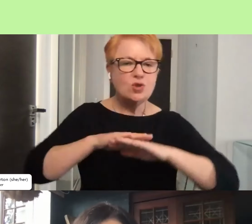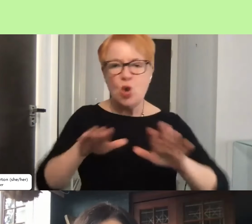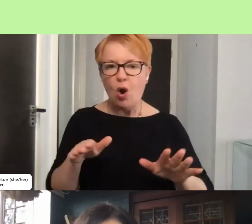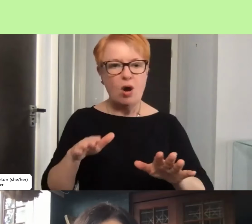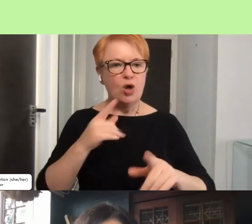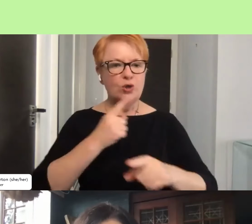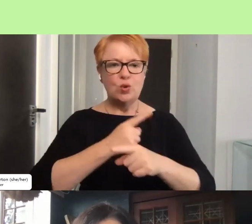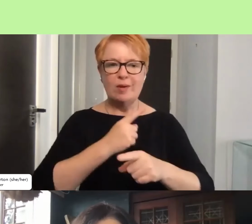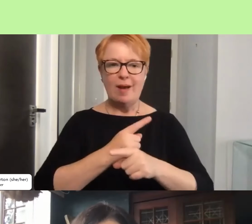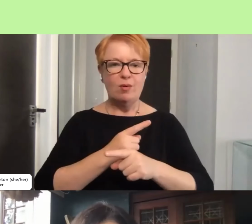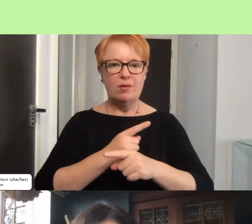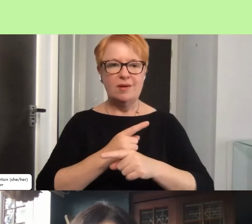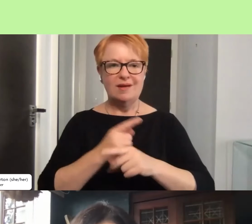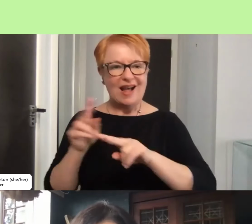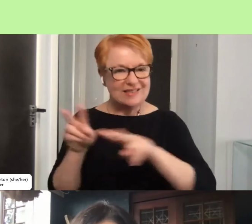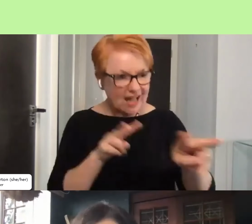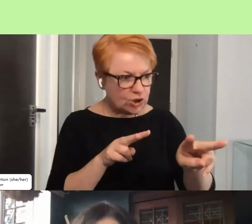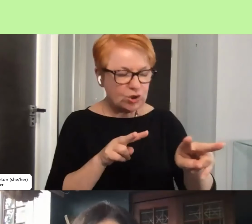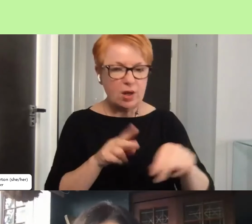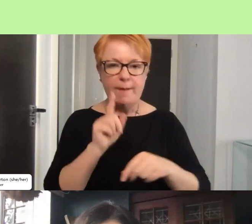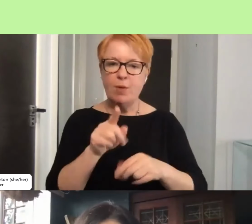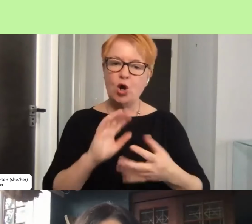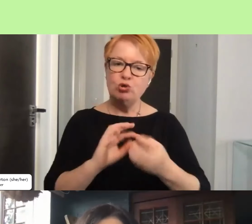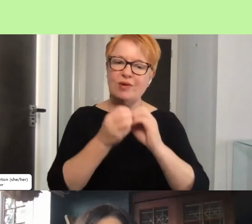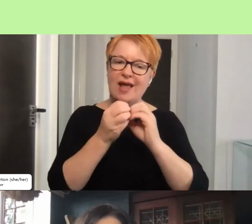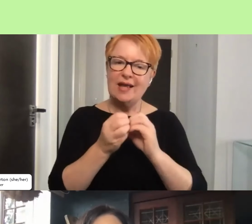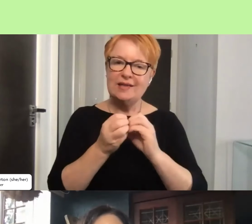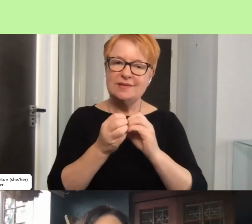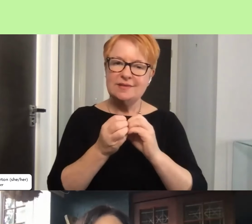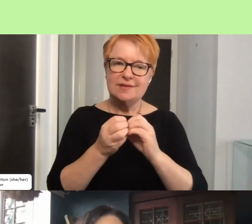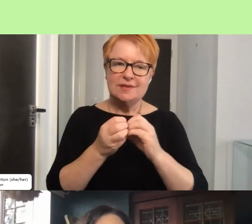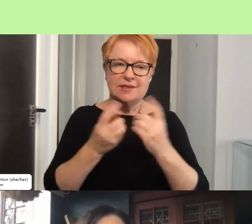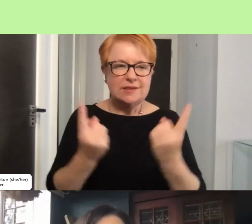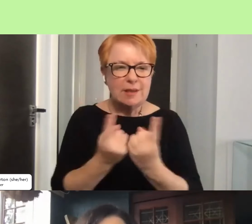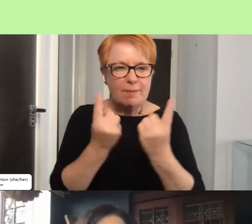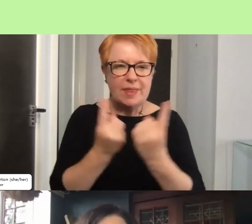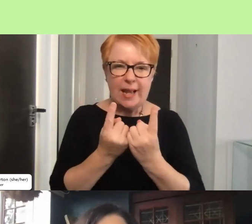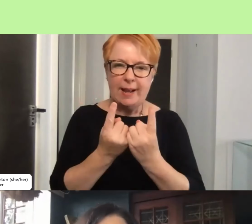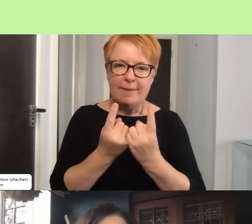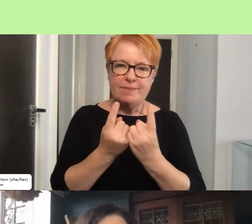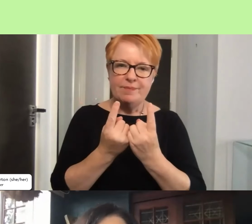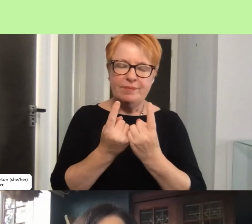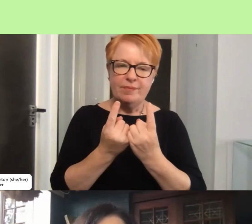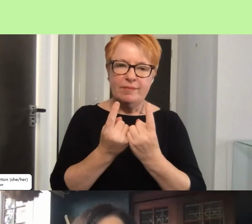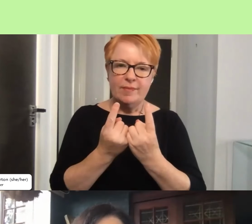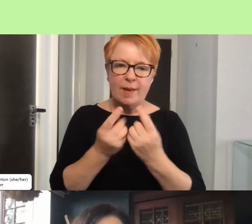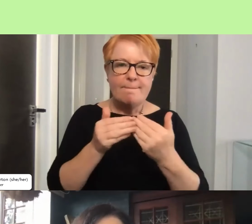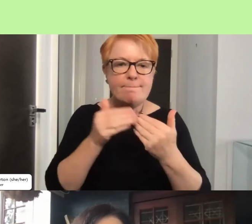but to create an engagement that's beyond just bringing attention to something?